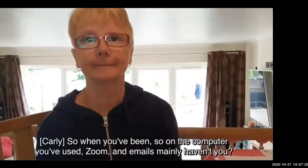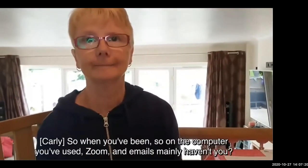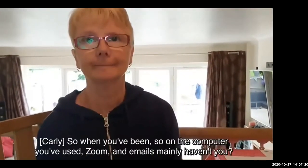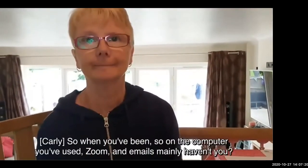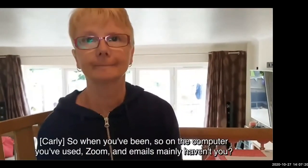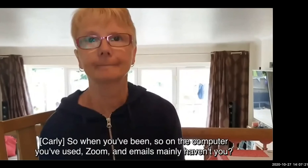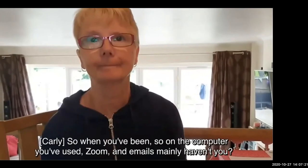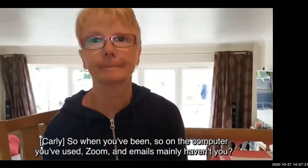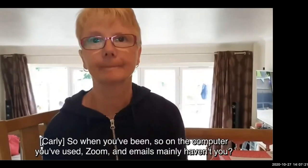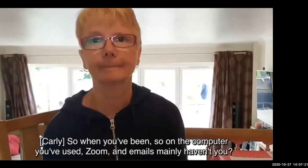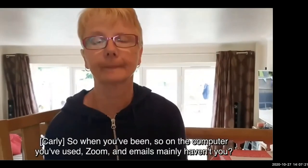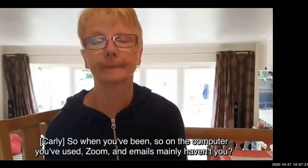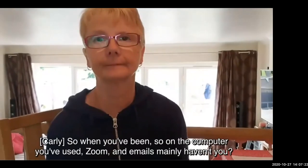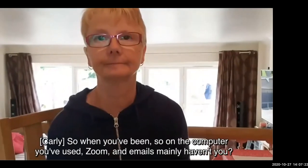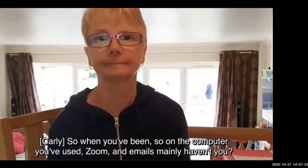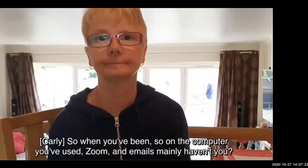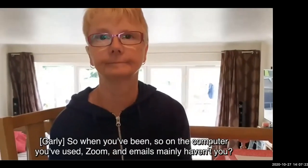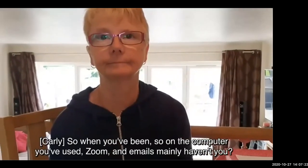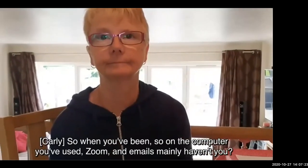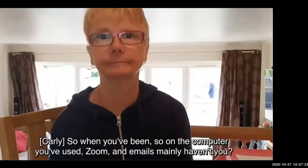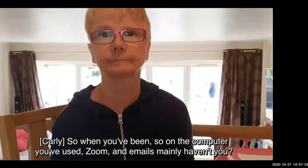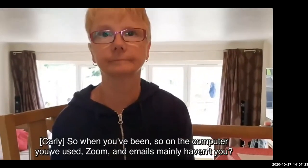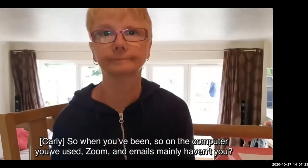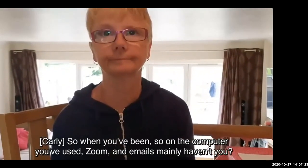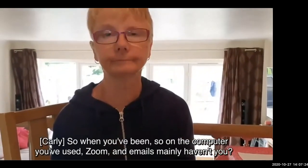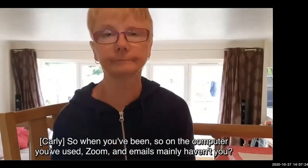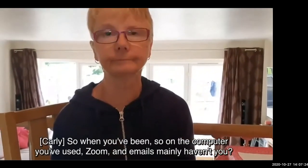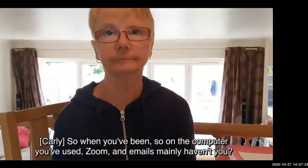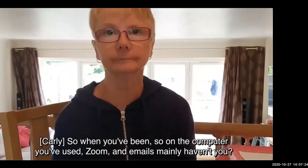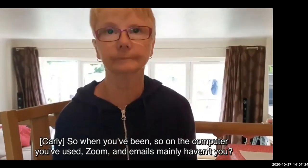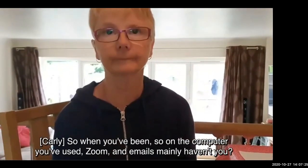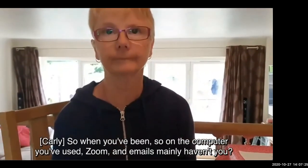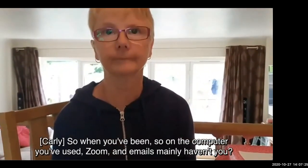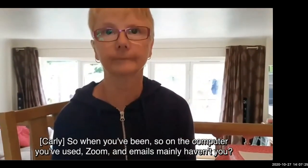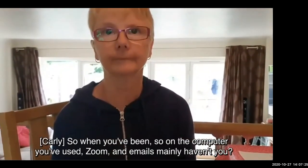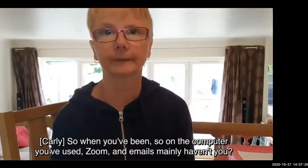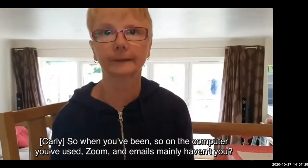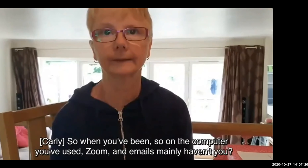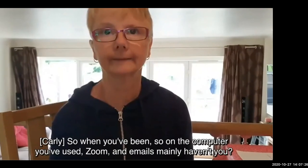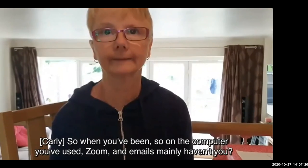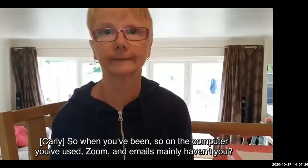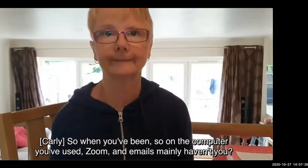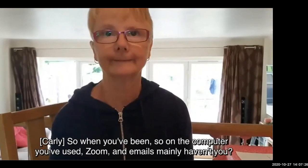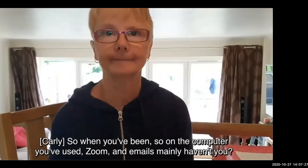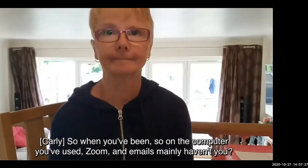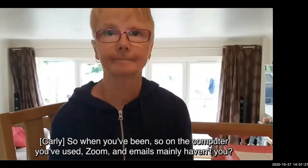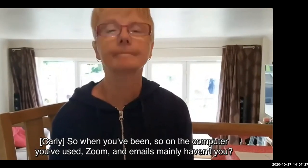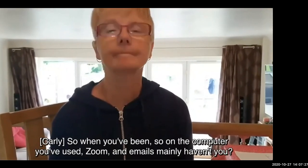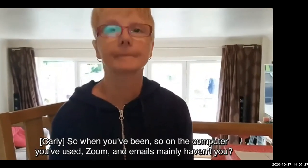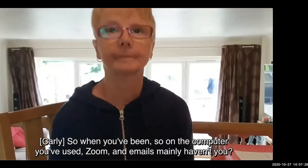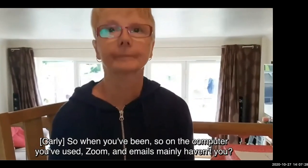so when you've been um so on the computer you've used Zoom and emails mainly haven't you